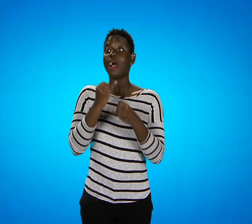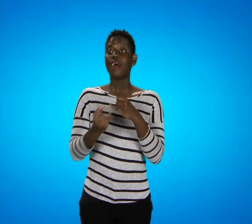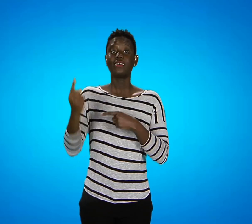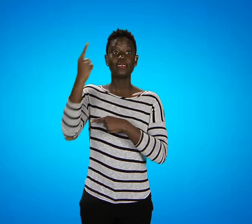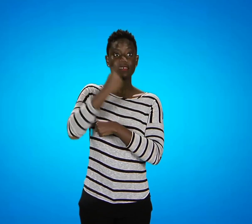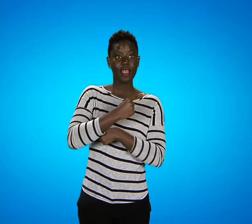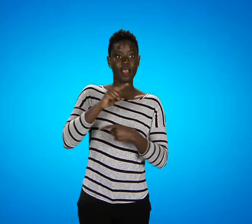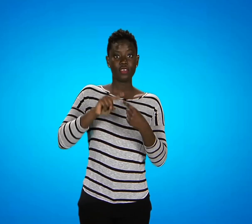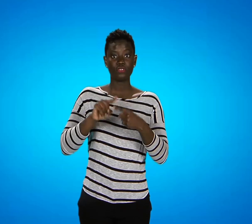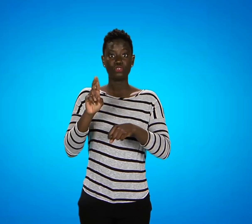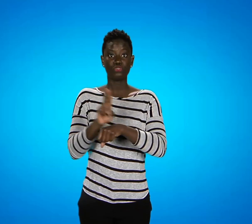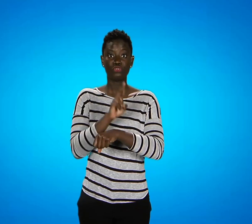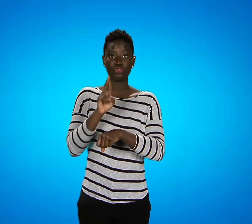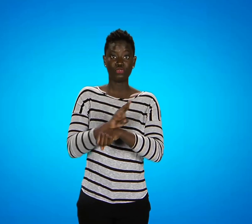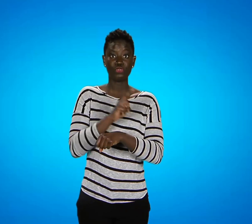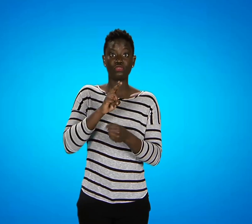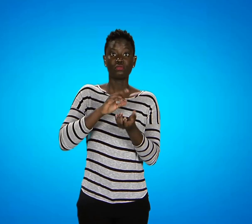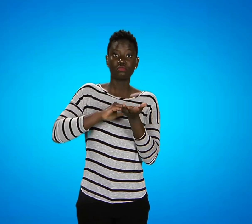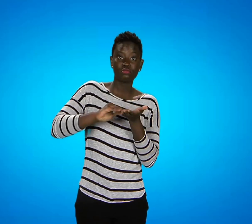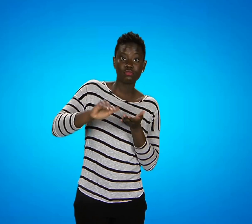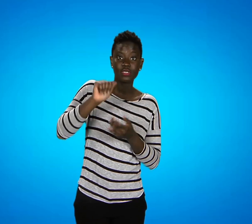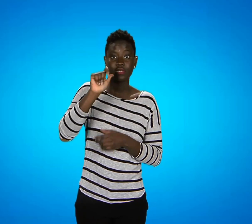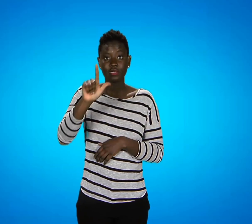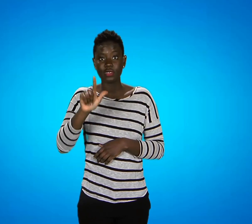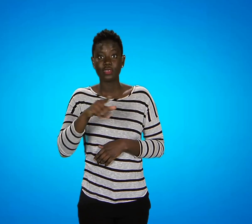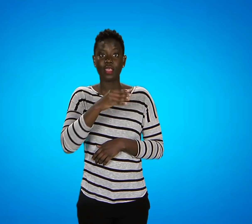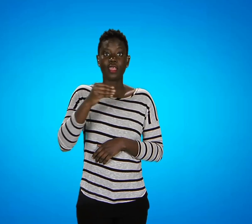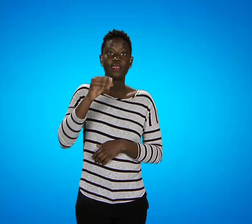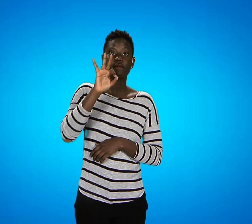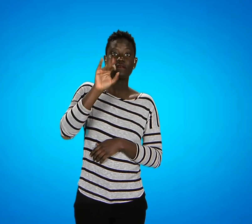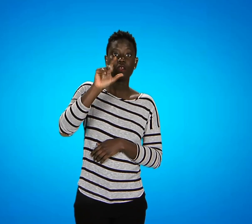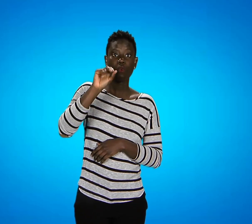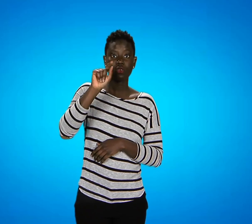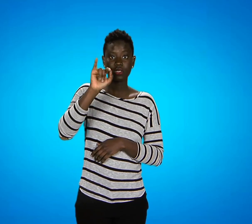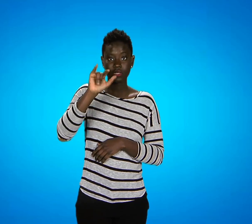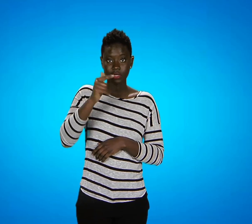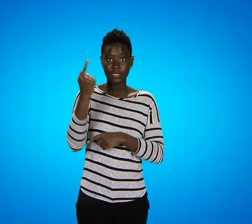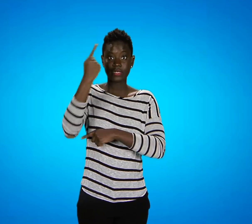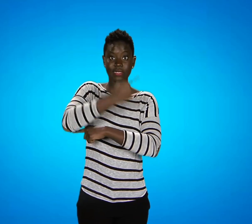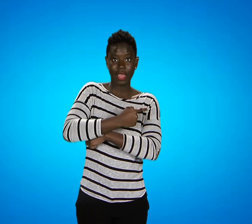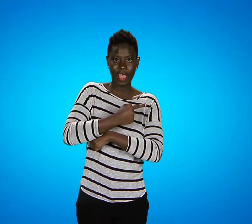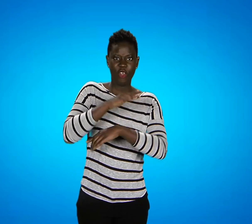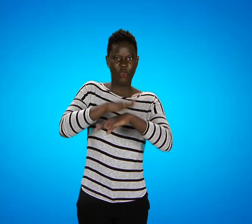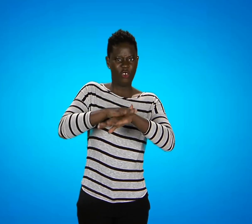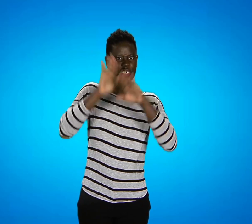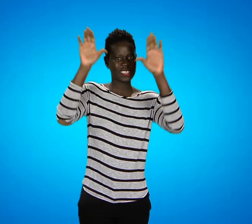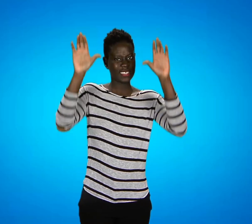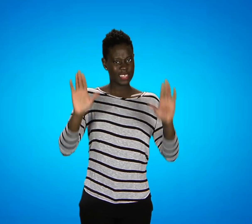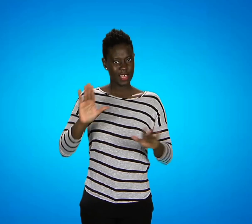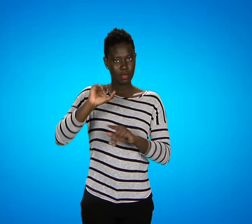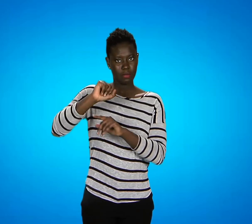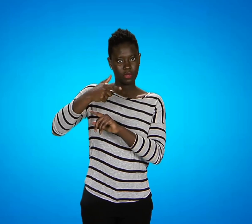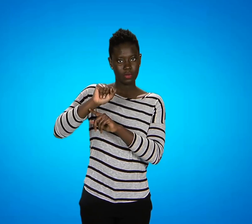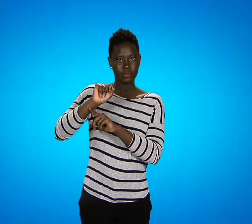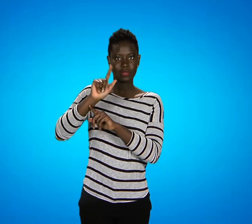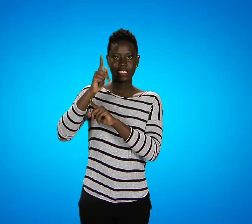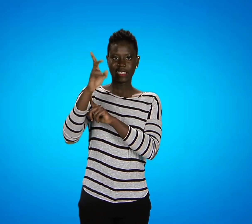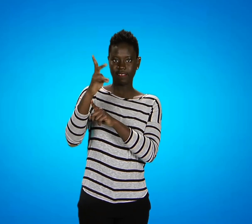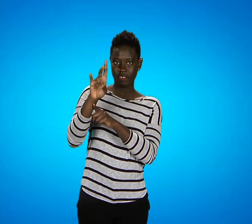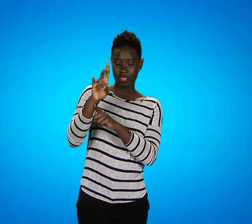The last day to use excess annual leave and Floating Day is Sunday, September 17.